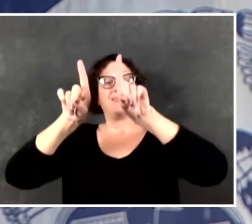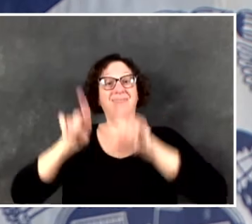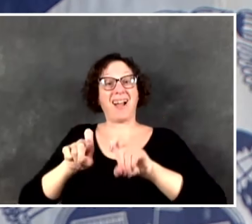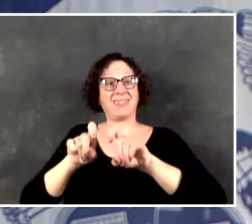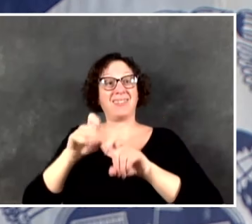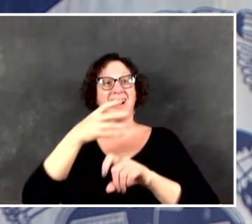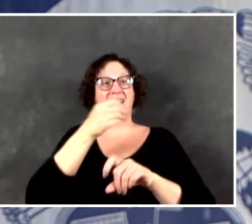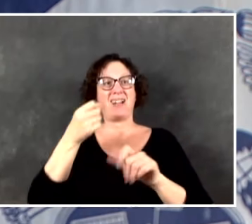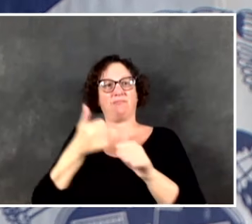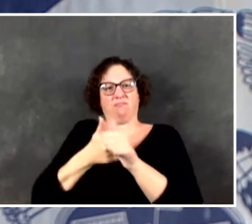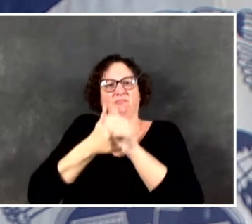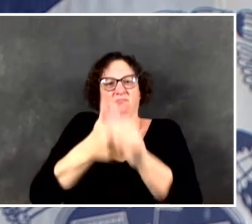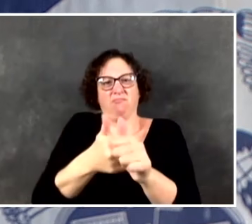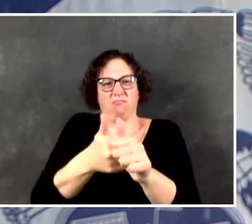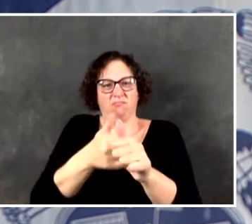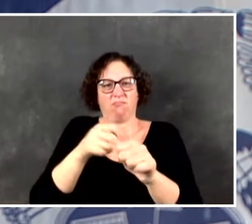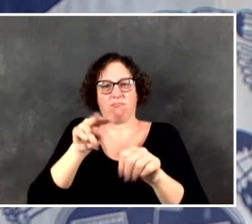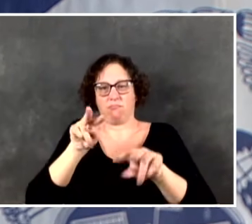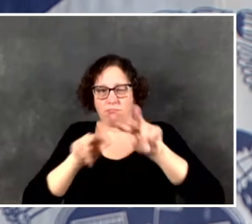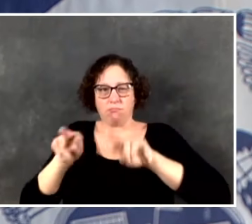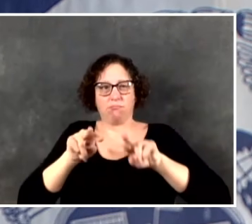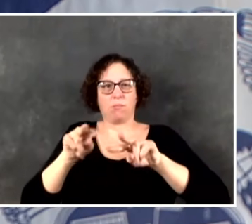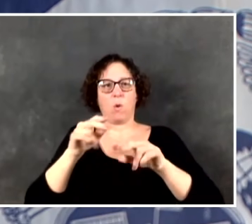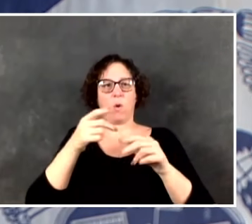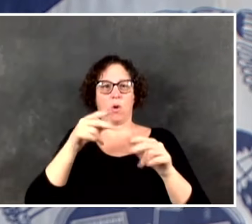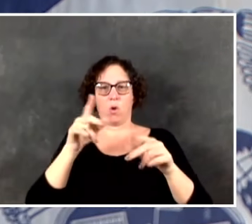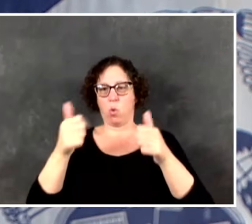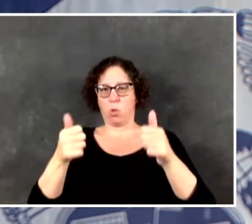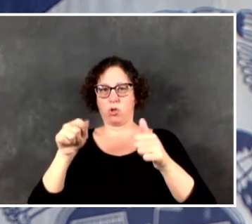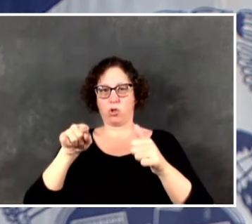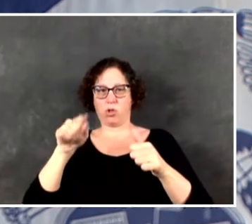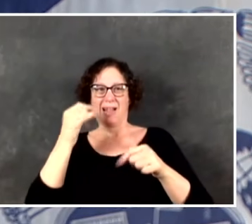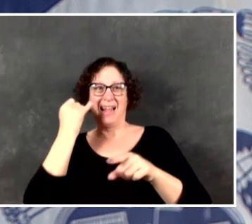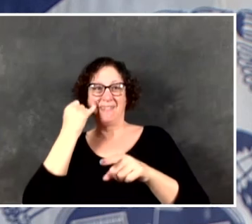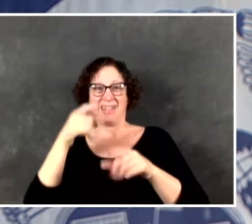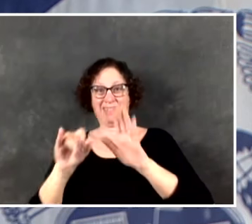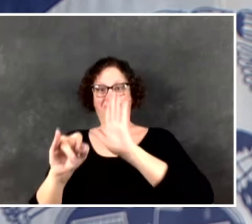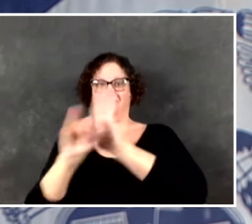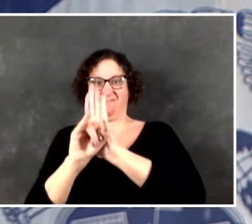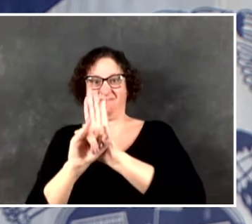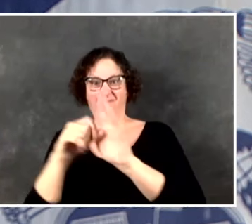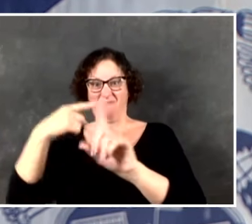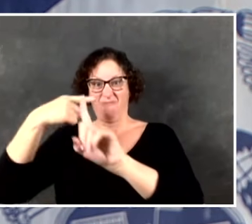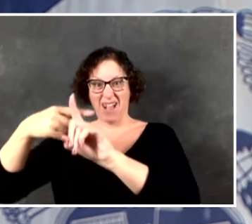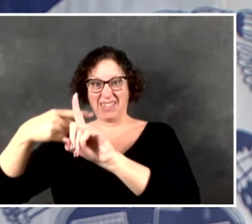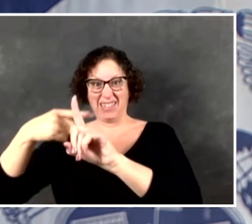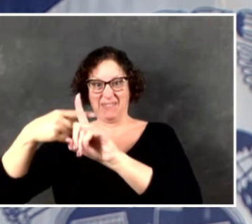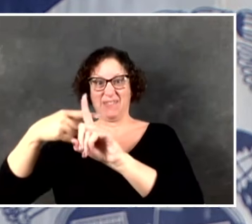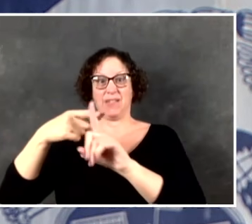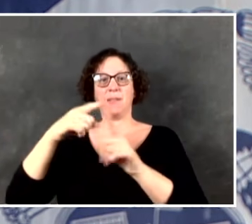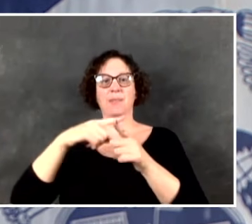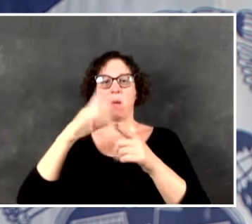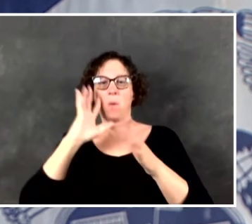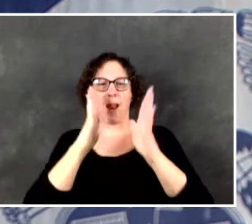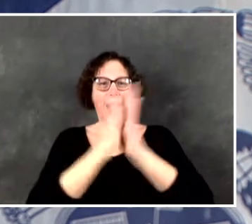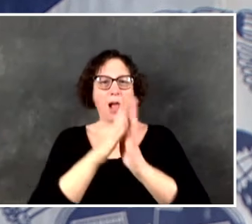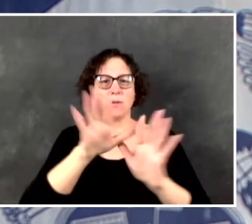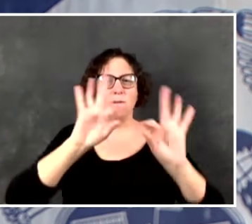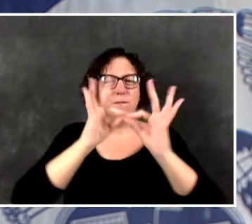HOTELS. SO WHAT THE APPROAC HMENSA IS DETERMINING NOT ONLY IF SOMEONE IS POSITIVE, WHO ARE THE OTHER PEOPLE IN THEIR LIFE THAT MIGHT